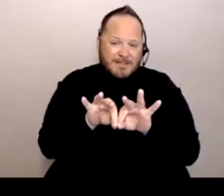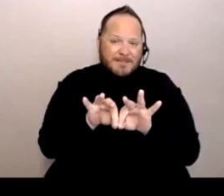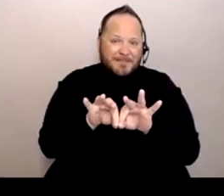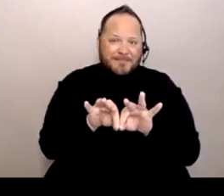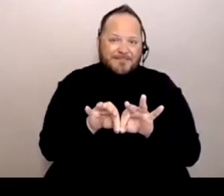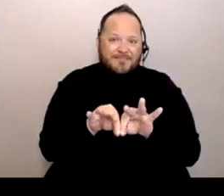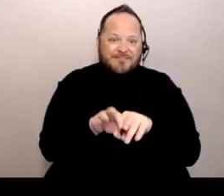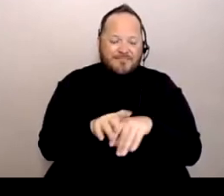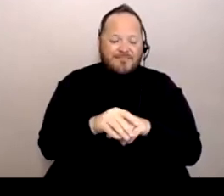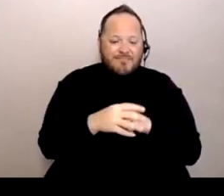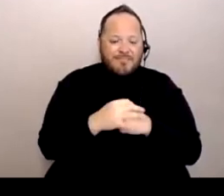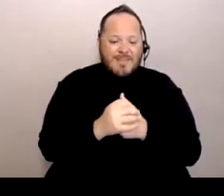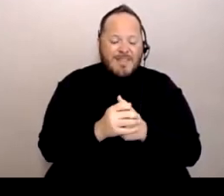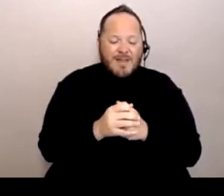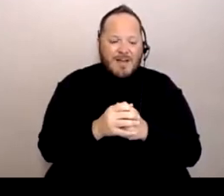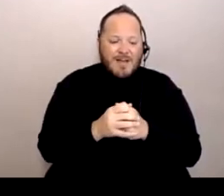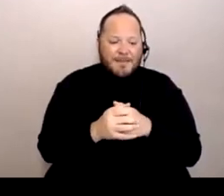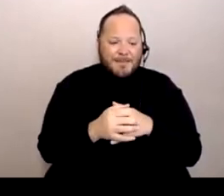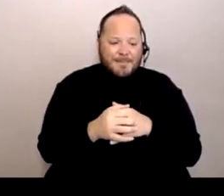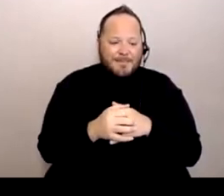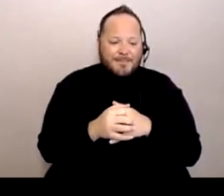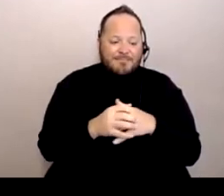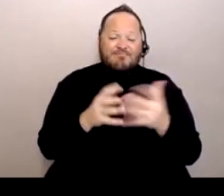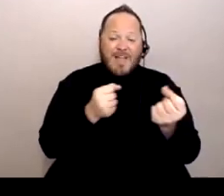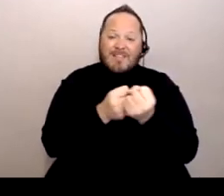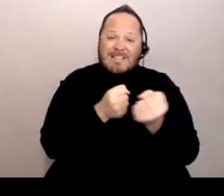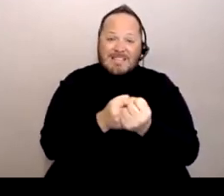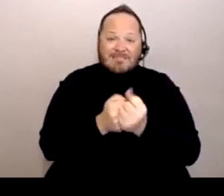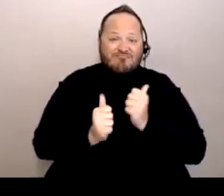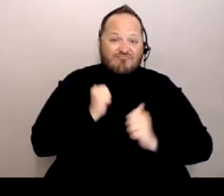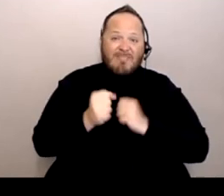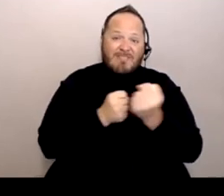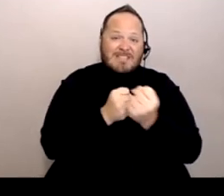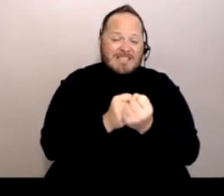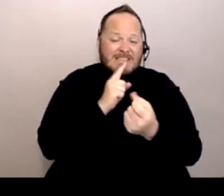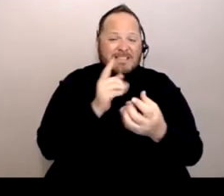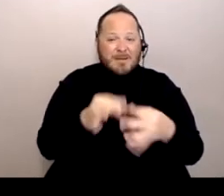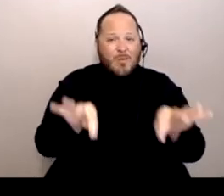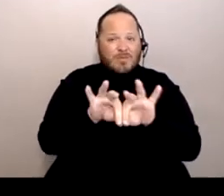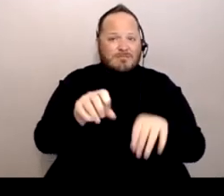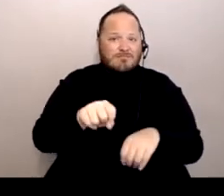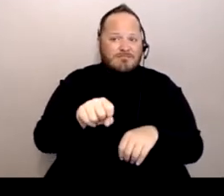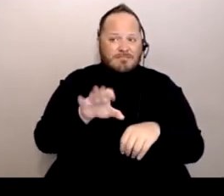the advocacy is what's really important. But yes, there are resources.